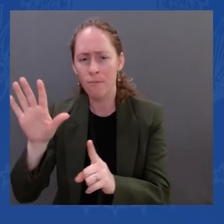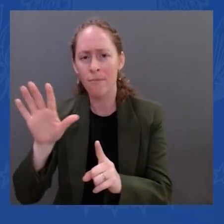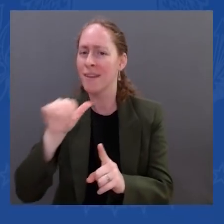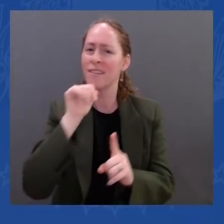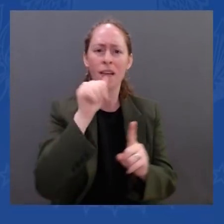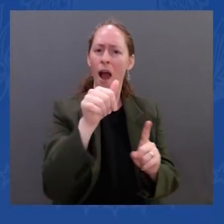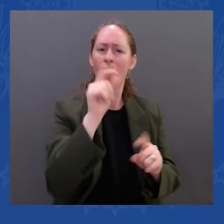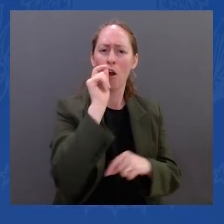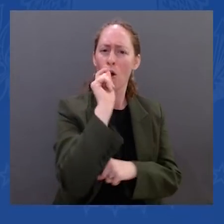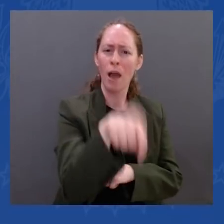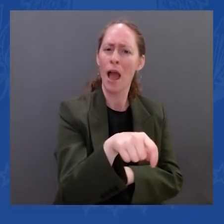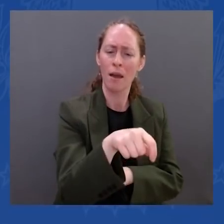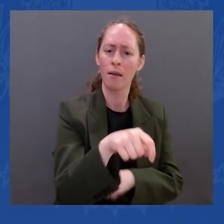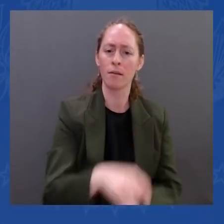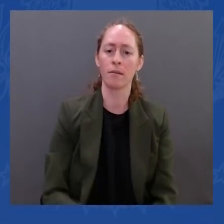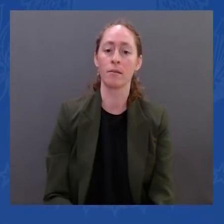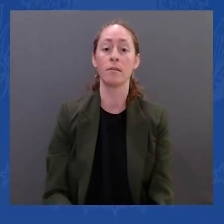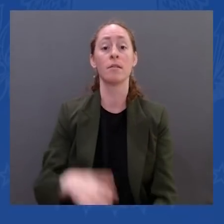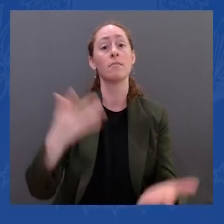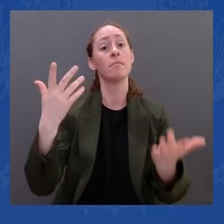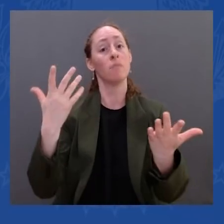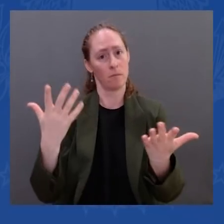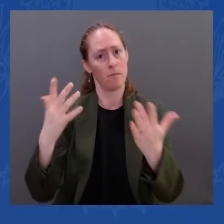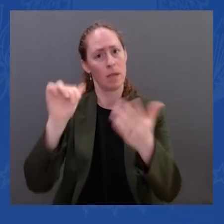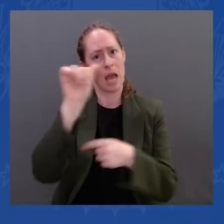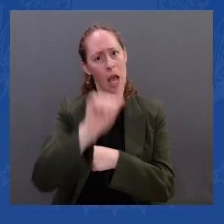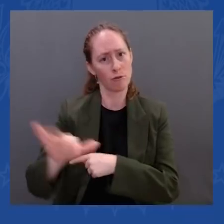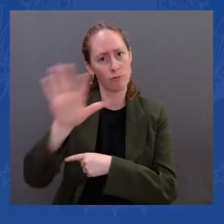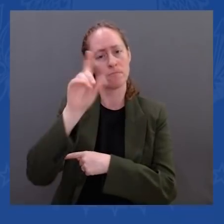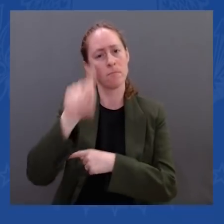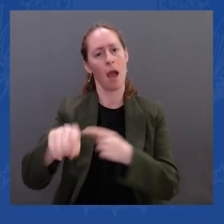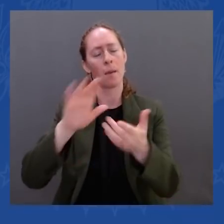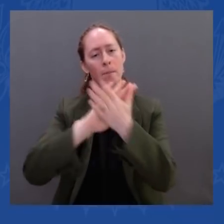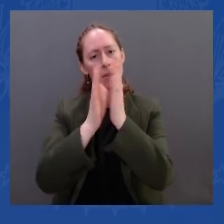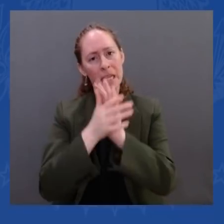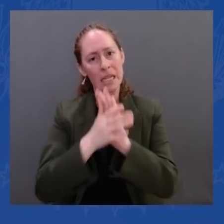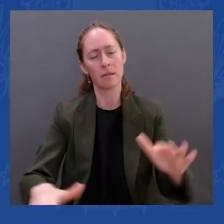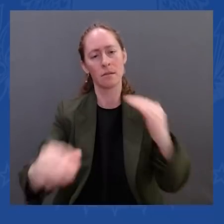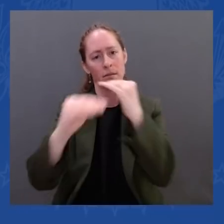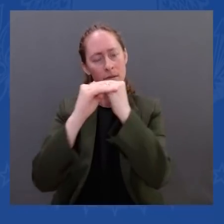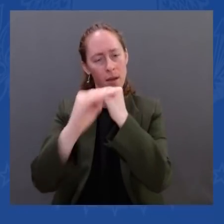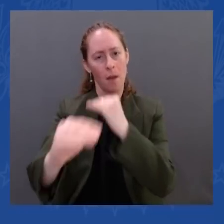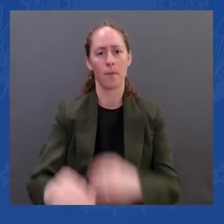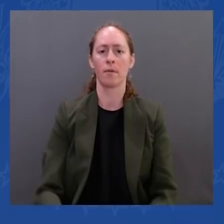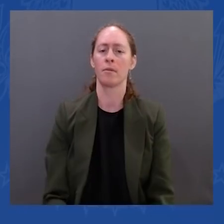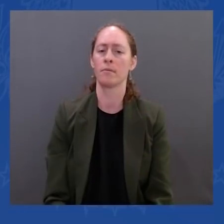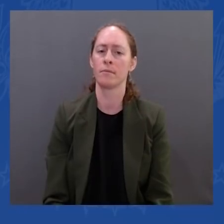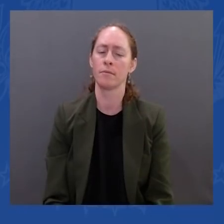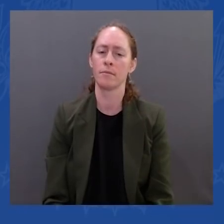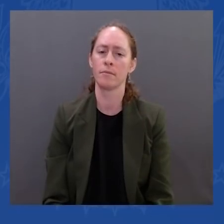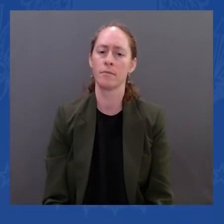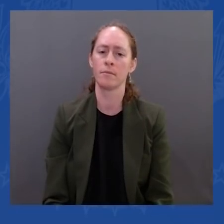And in order to defend peace and stability in Asia, we will drastically upgrade and strengthen